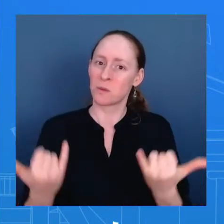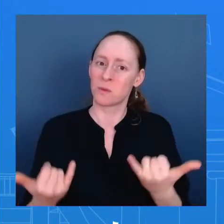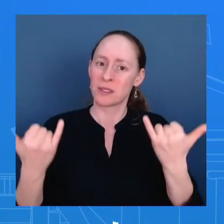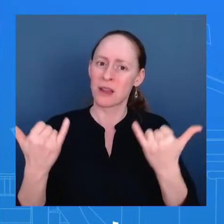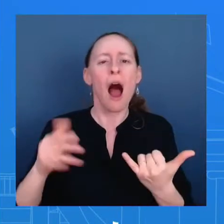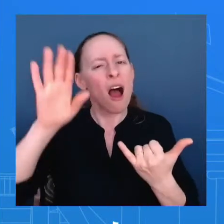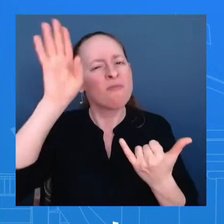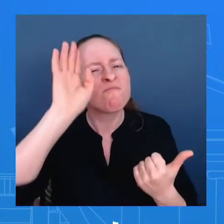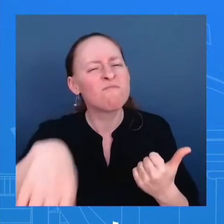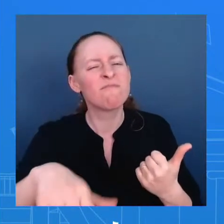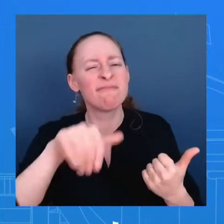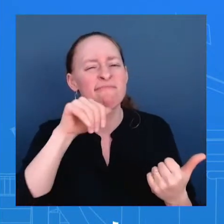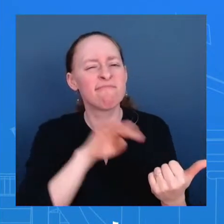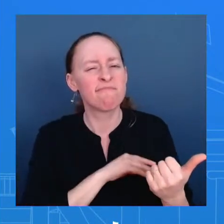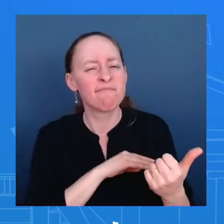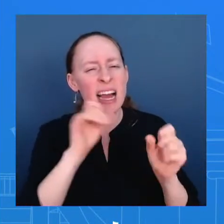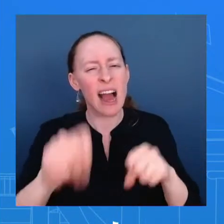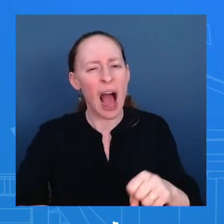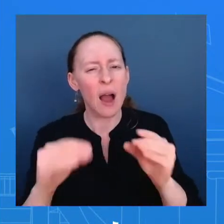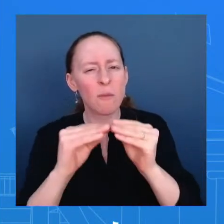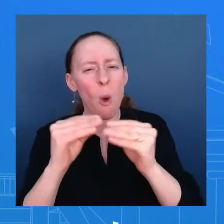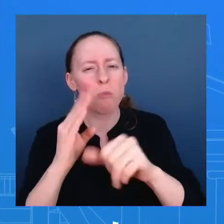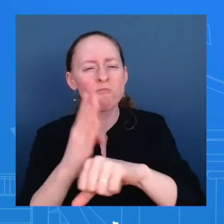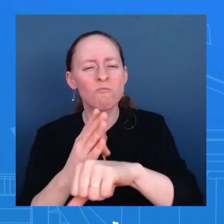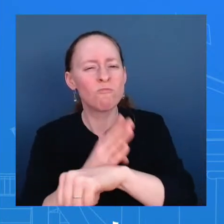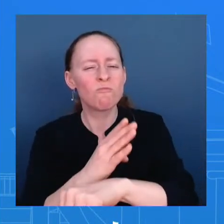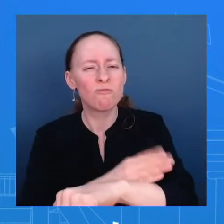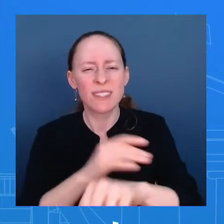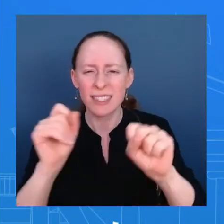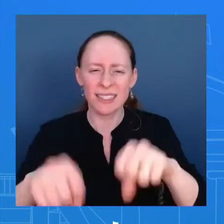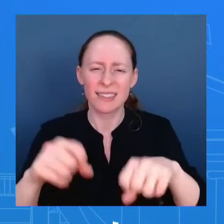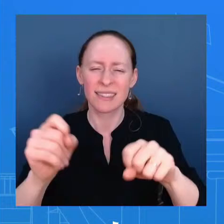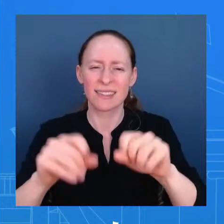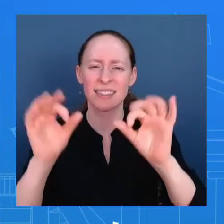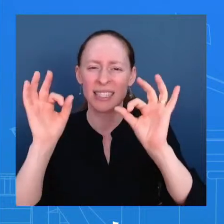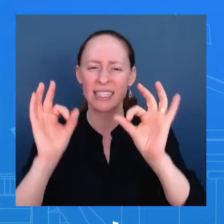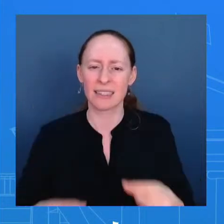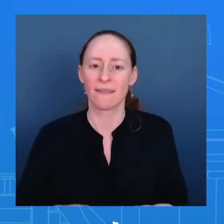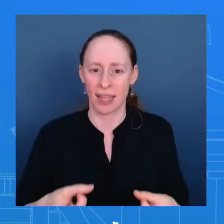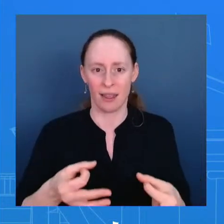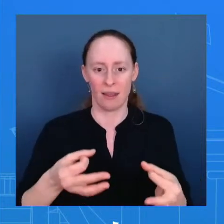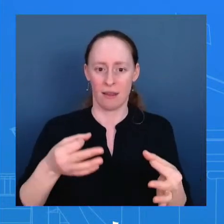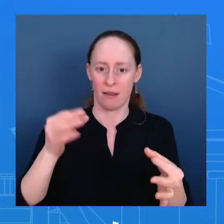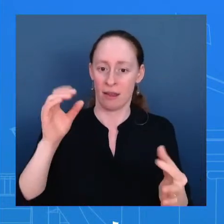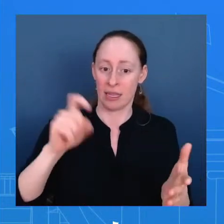but it's only going to happen with truly inspired leadership like we're getting from President Biden and Vice President Harris.